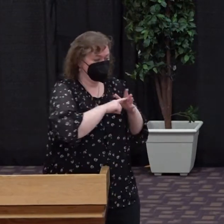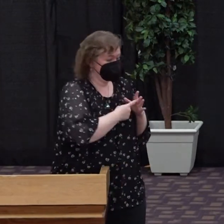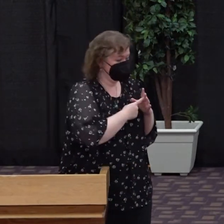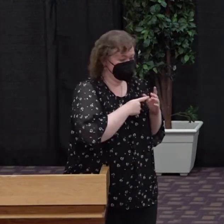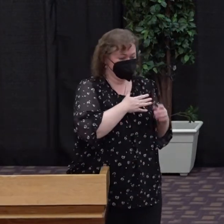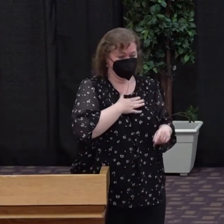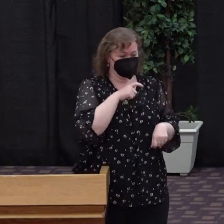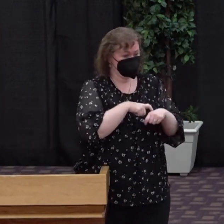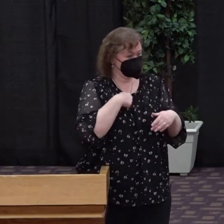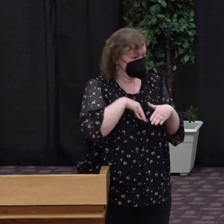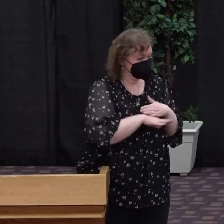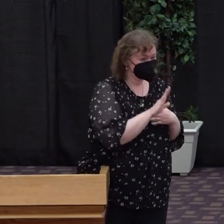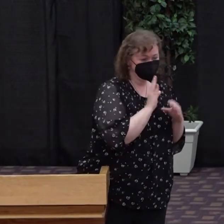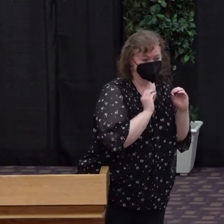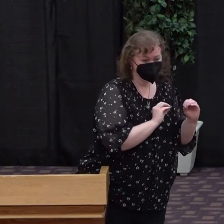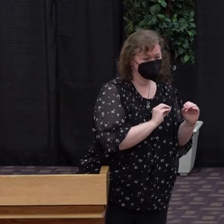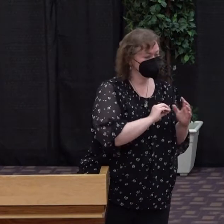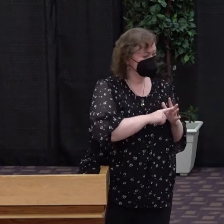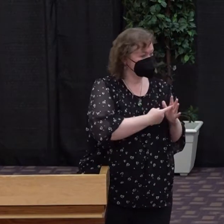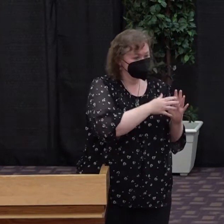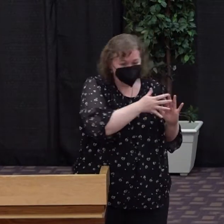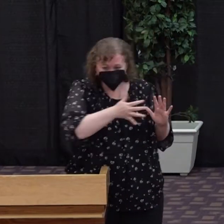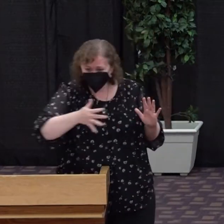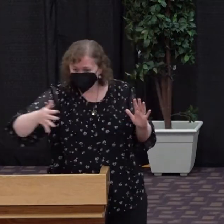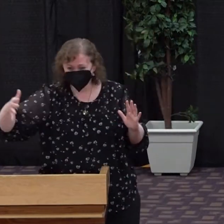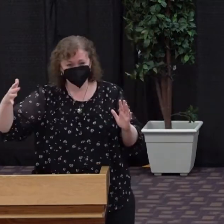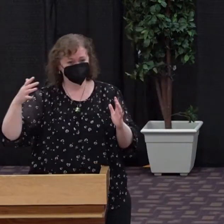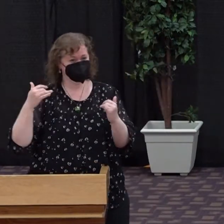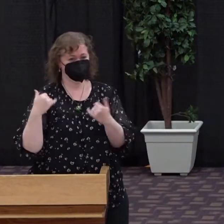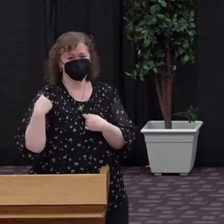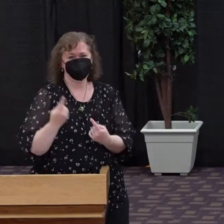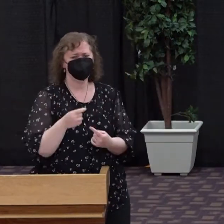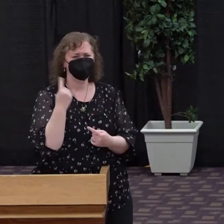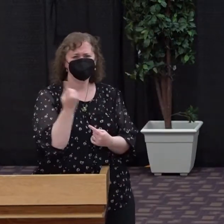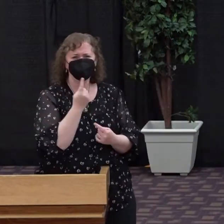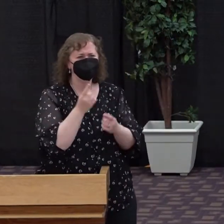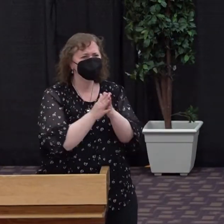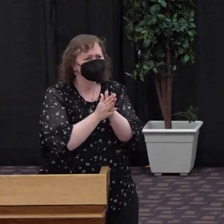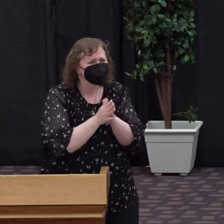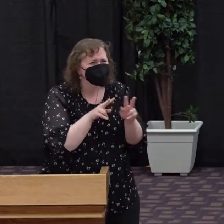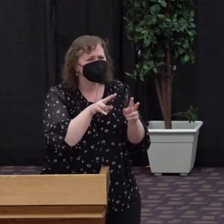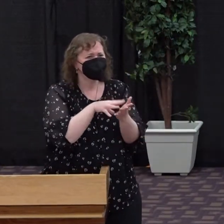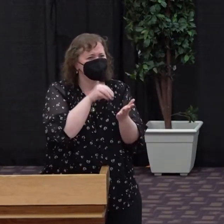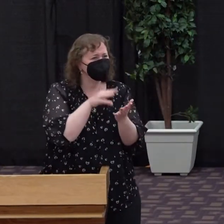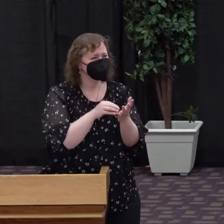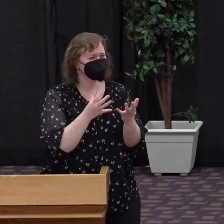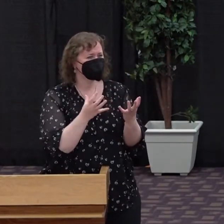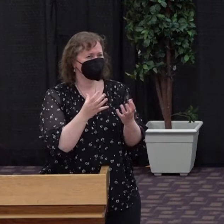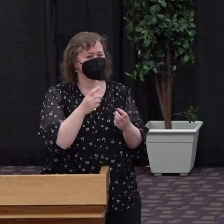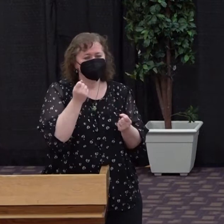All around, this student, from the time they started, throughout the year, is always motivated,